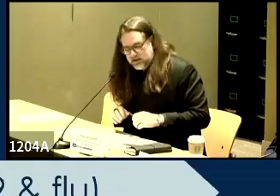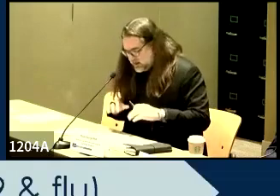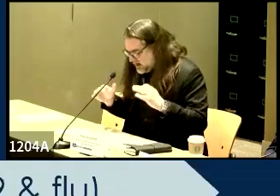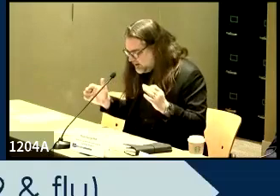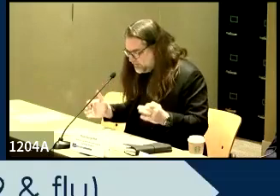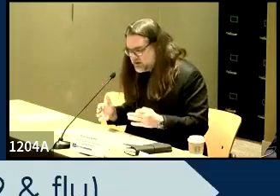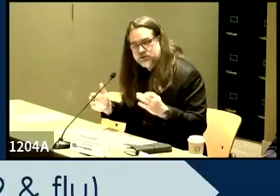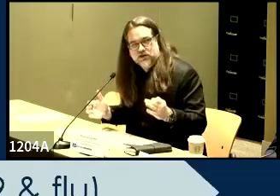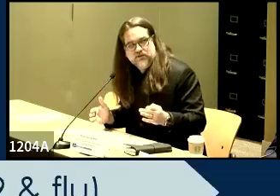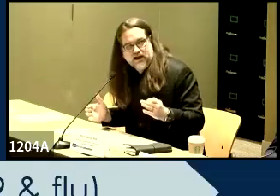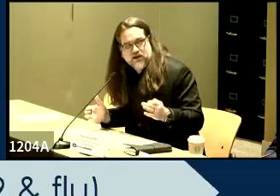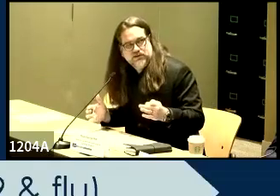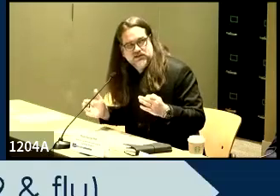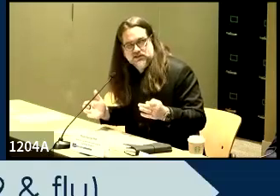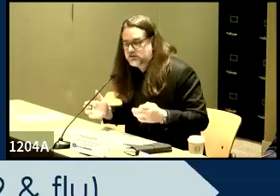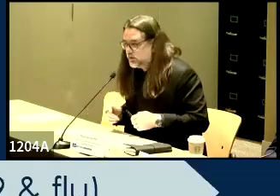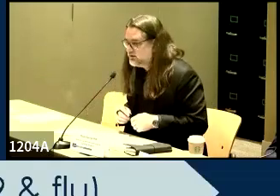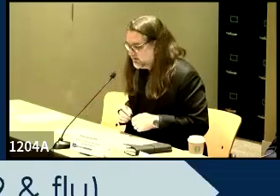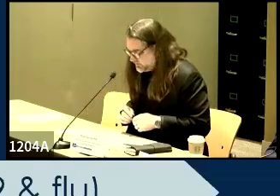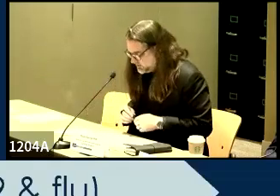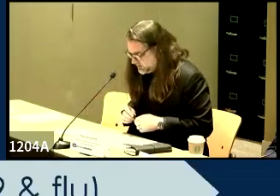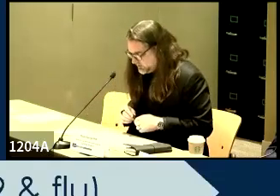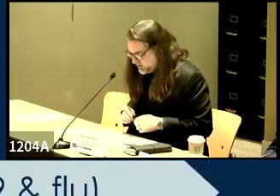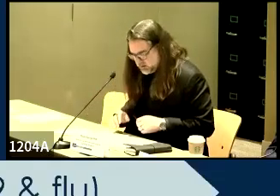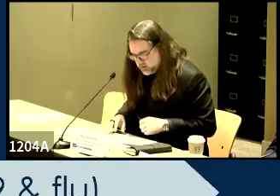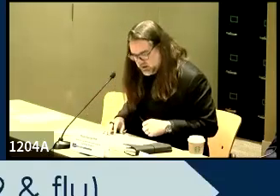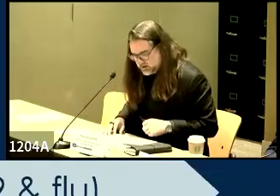It's a measure of how disease spreads efficiently within a community.